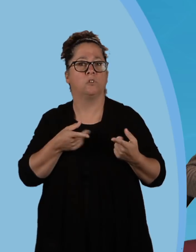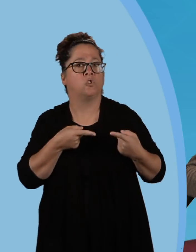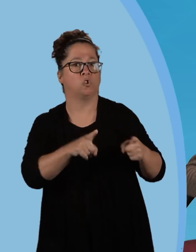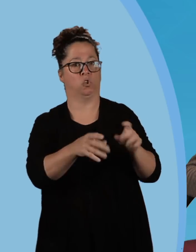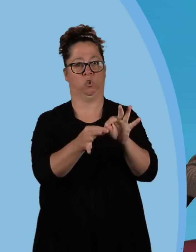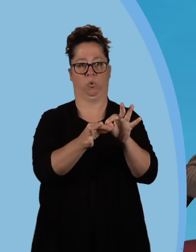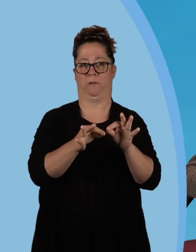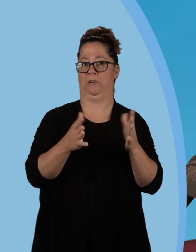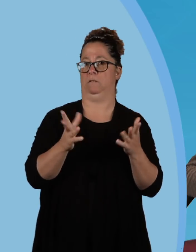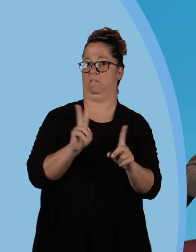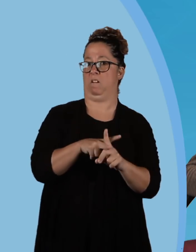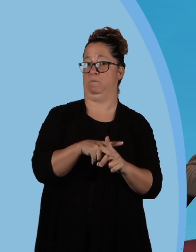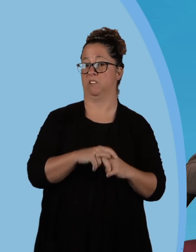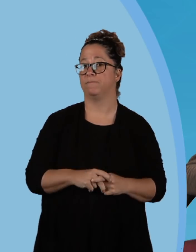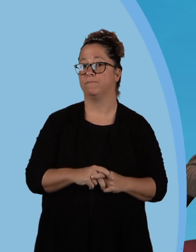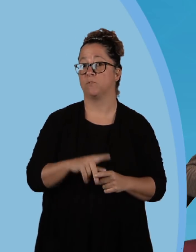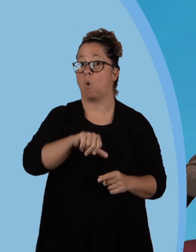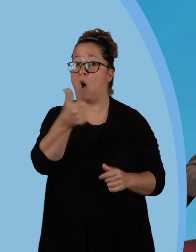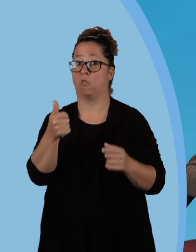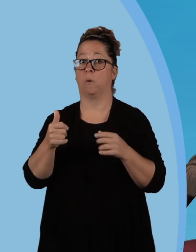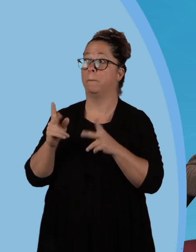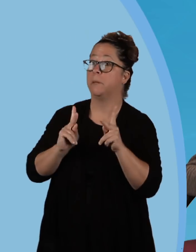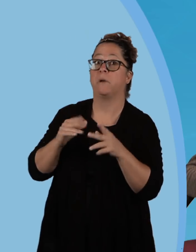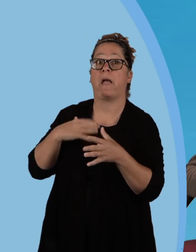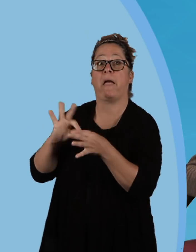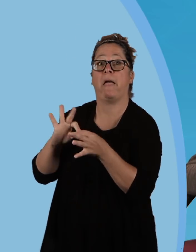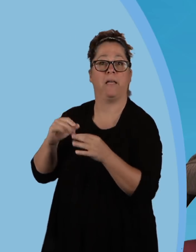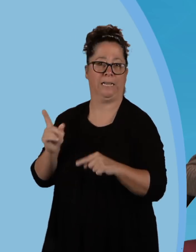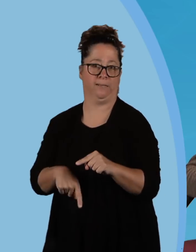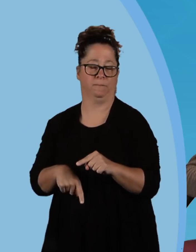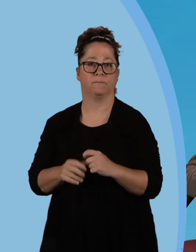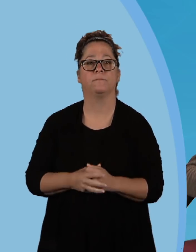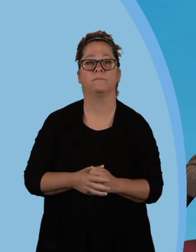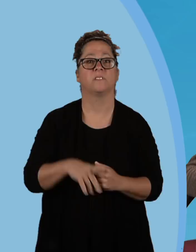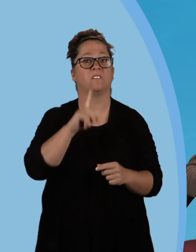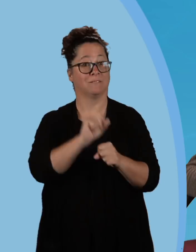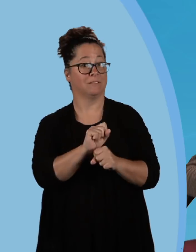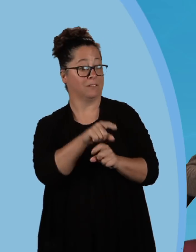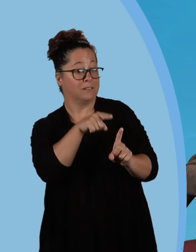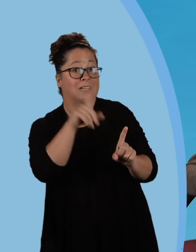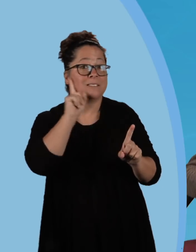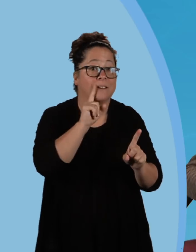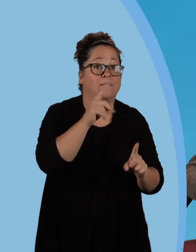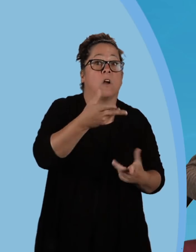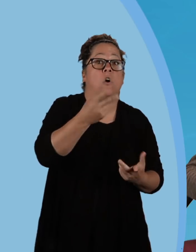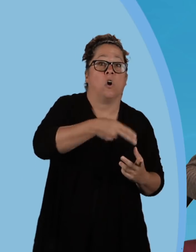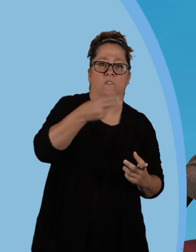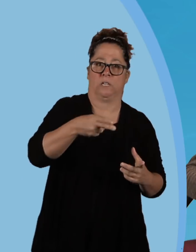they are prohibited from talking about what they learned during that interpreting assignment to other people.